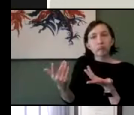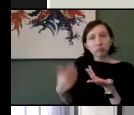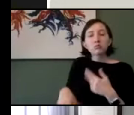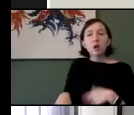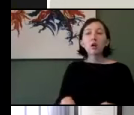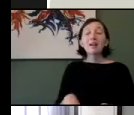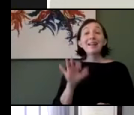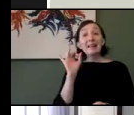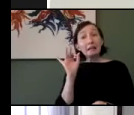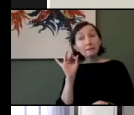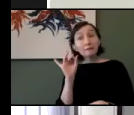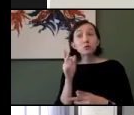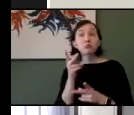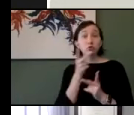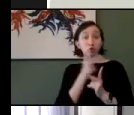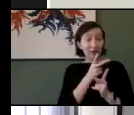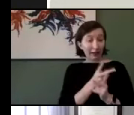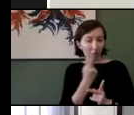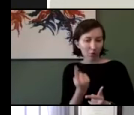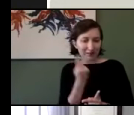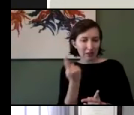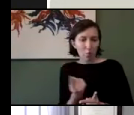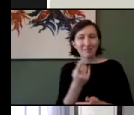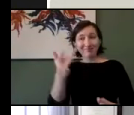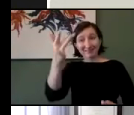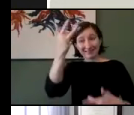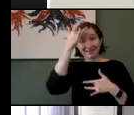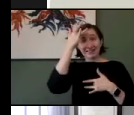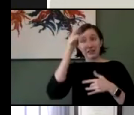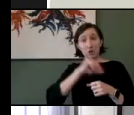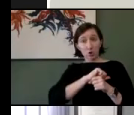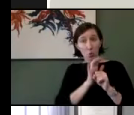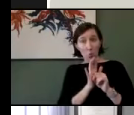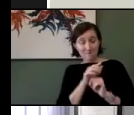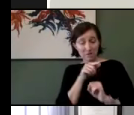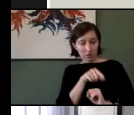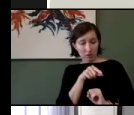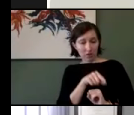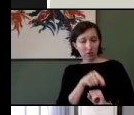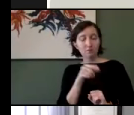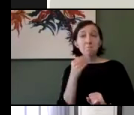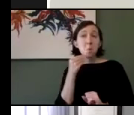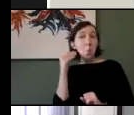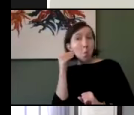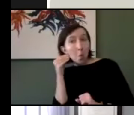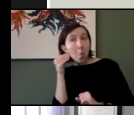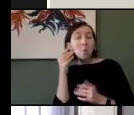whether at home or in another non-healthcare setting should also wear a mask.